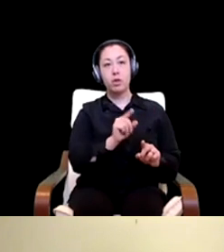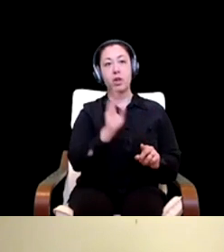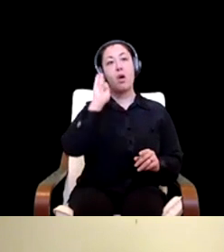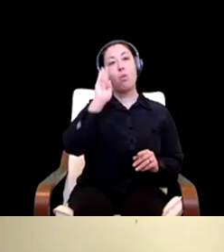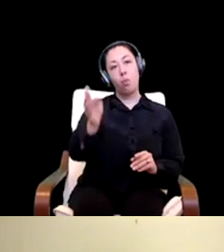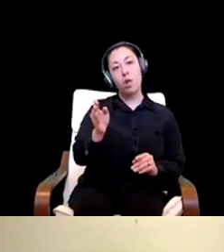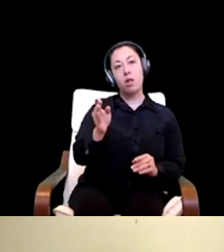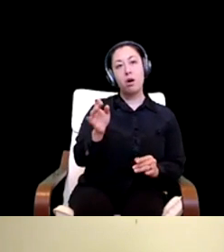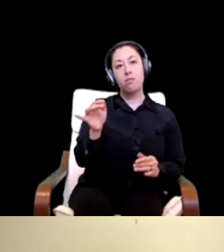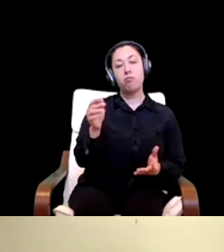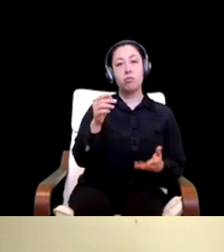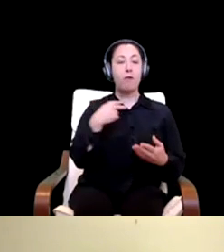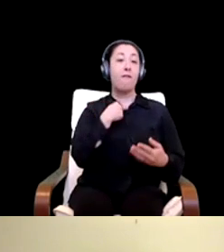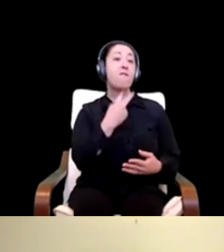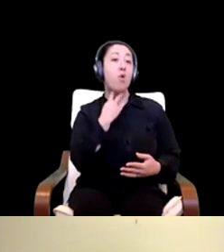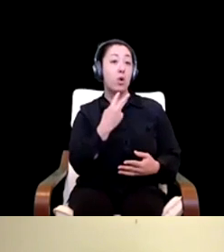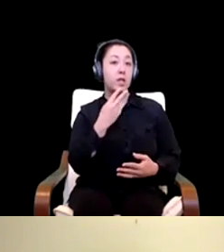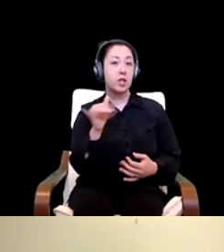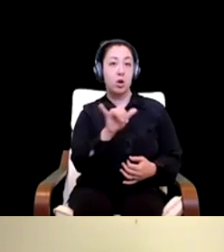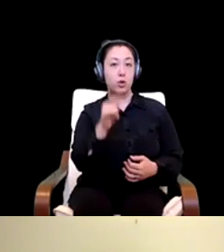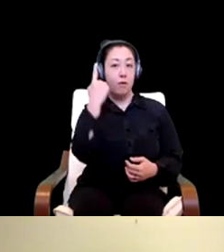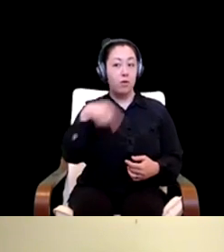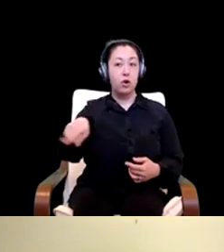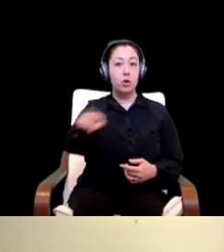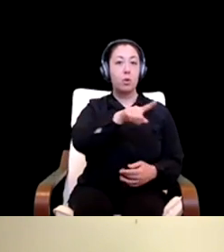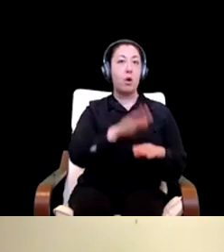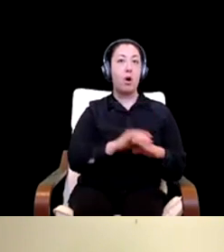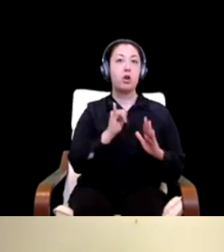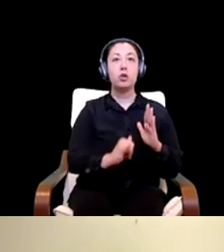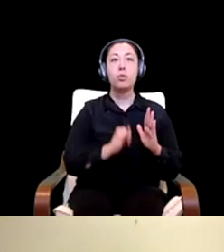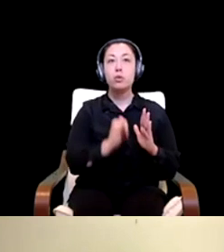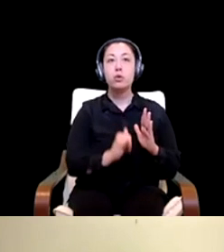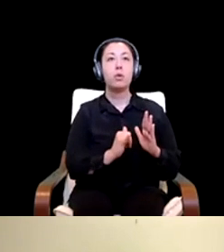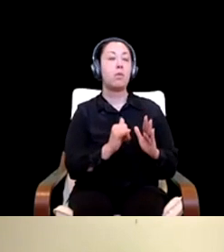for those of you who are on YouTube or anyone who does not have access visually to Zoom